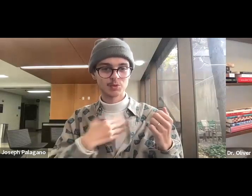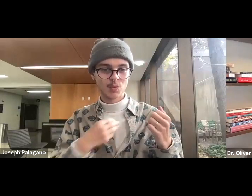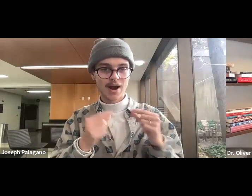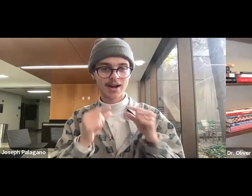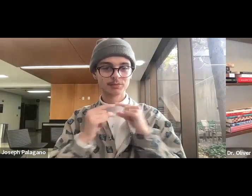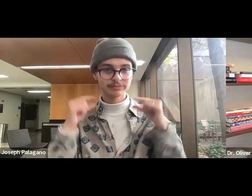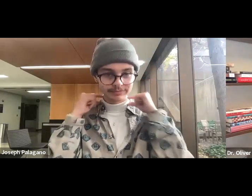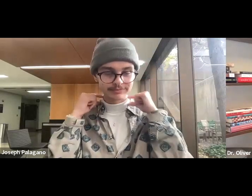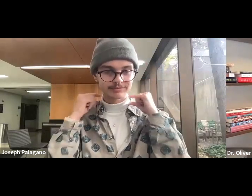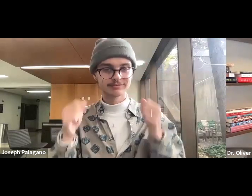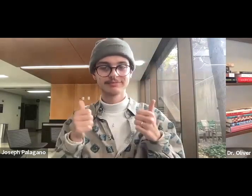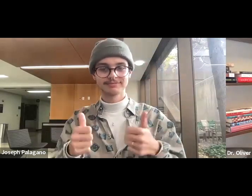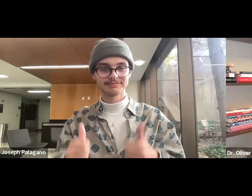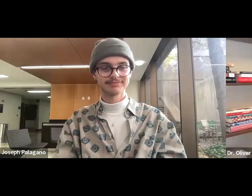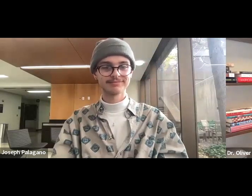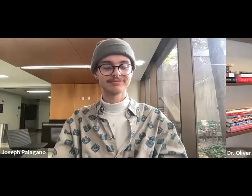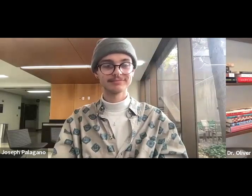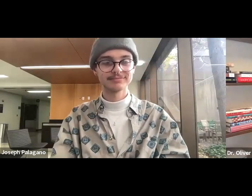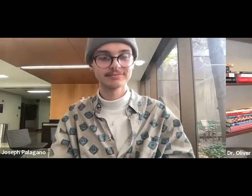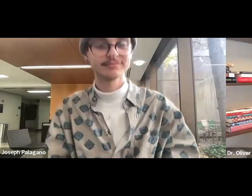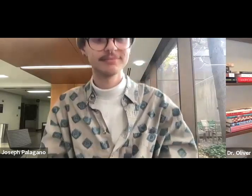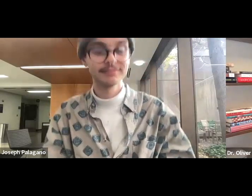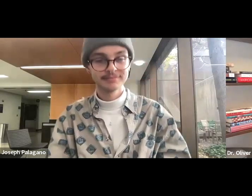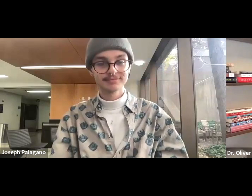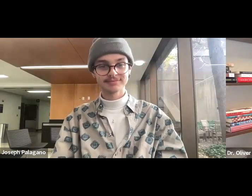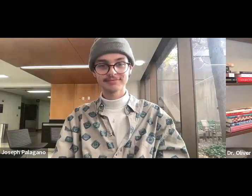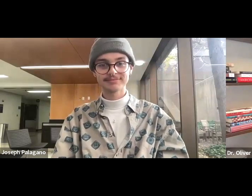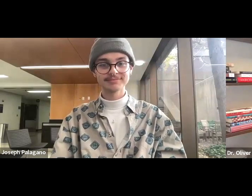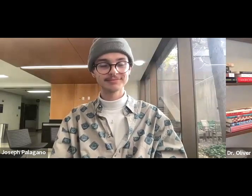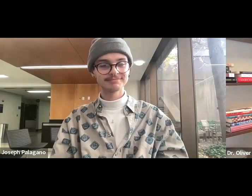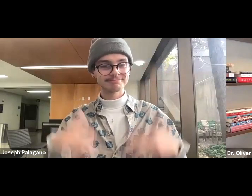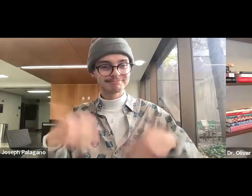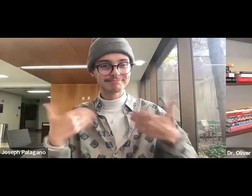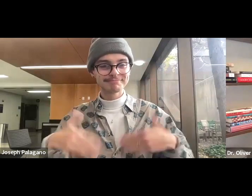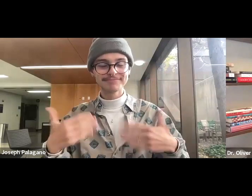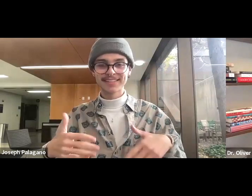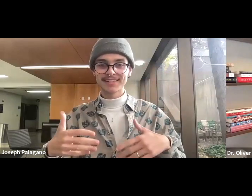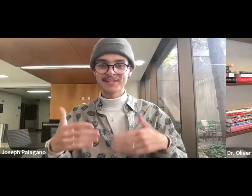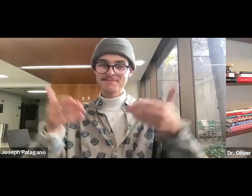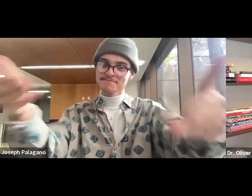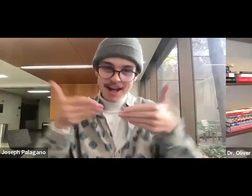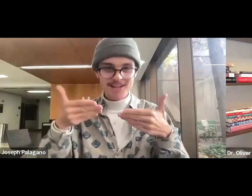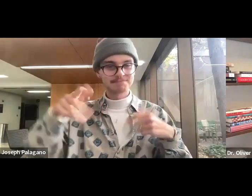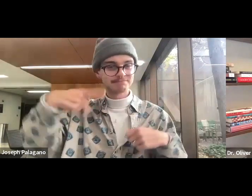And it's gray. A tan shirt on, a white turtleneck.